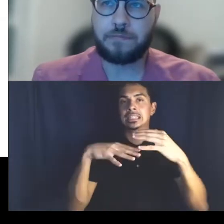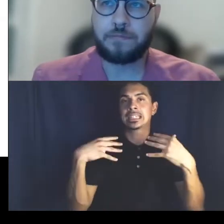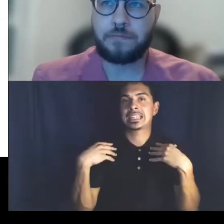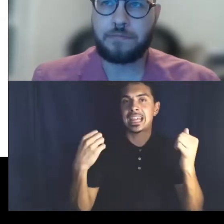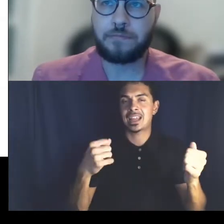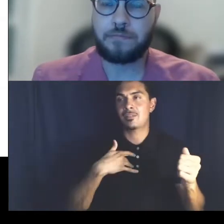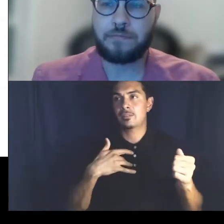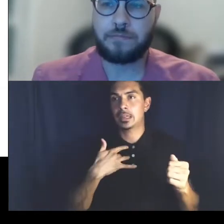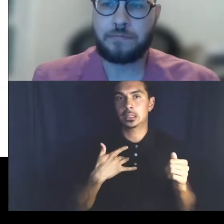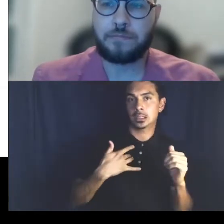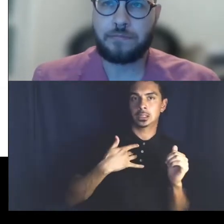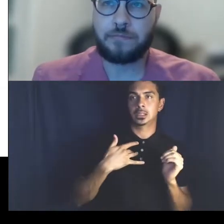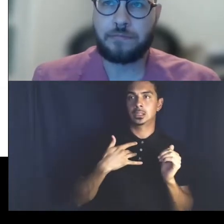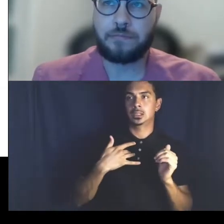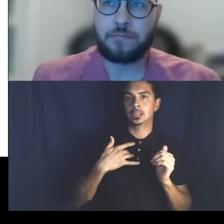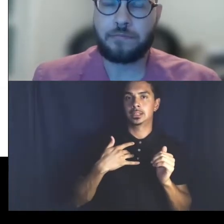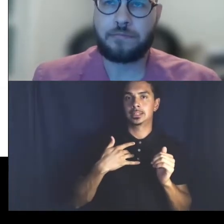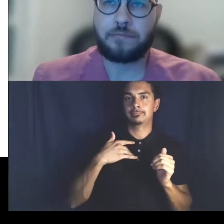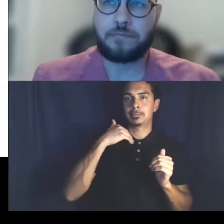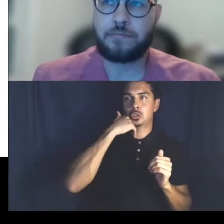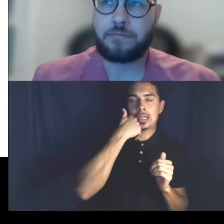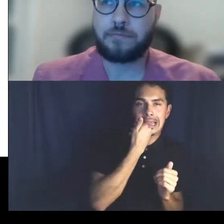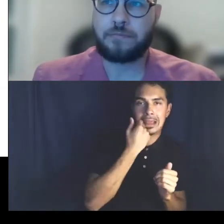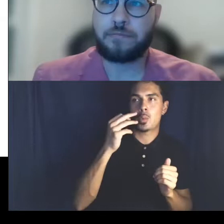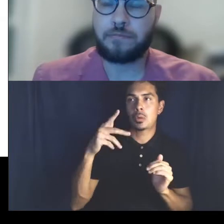unfortunately or shamed in the country,